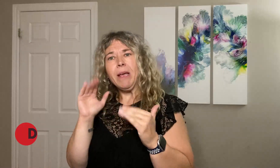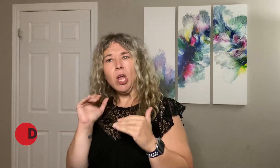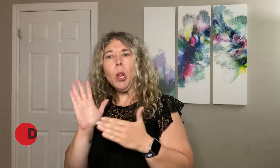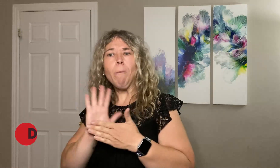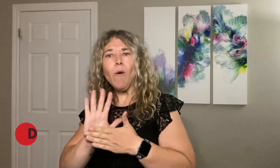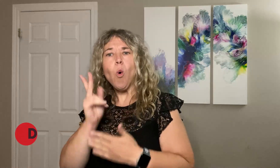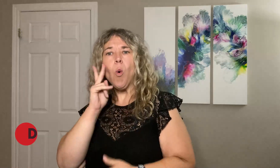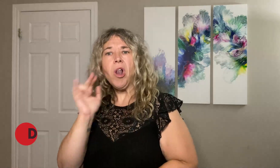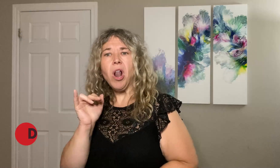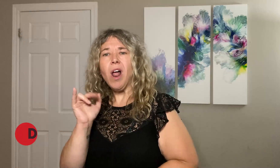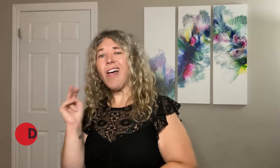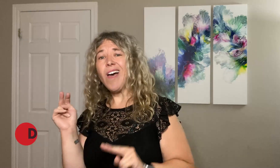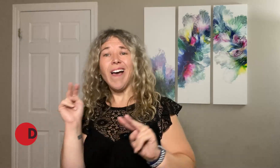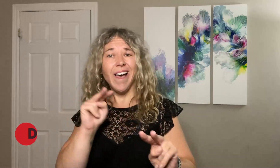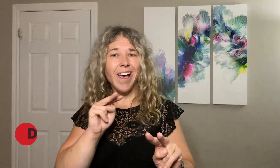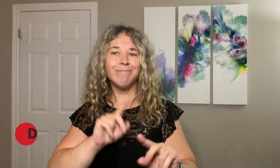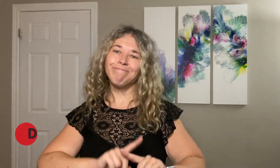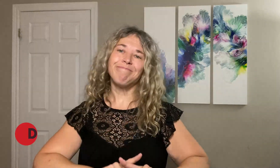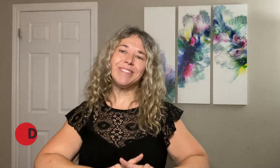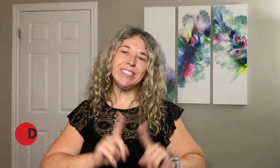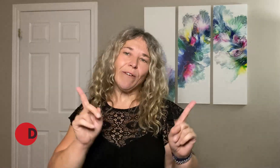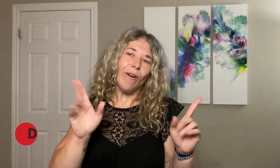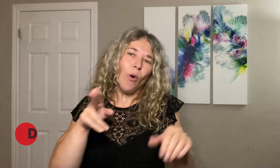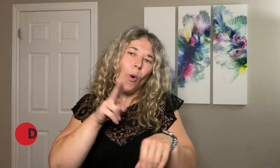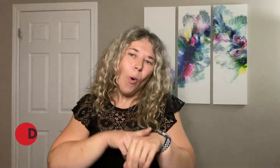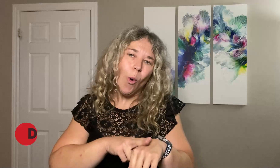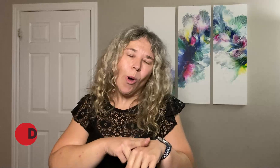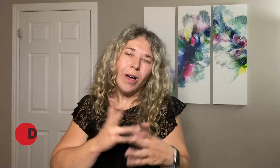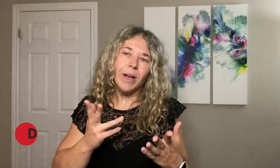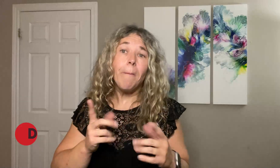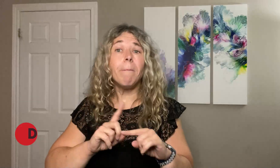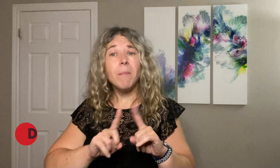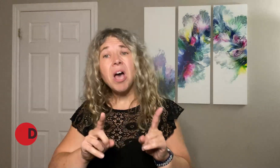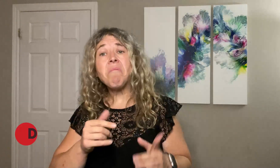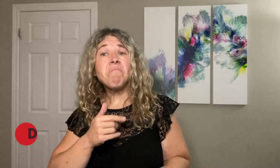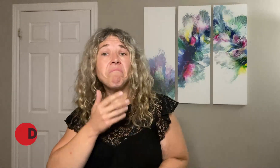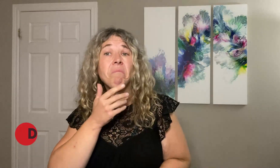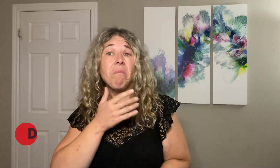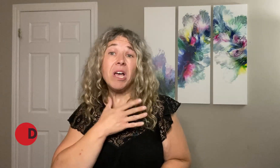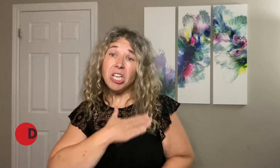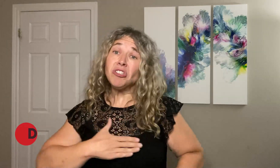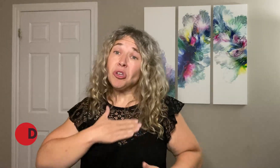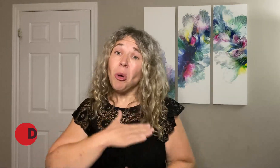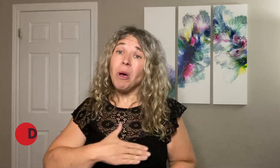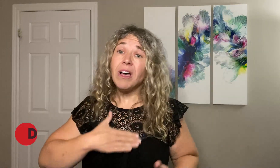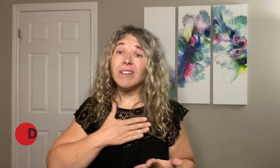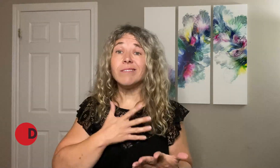like... turned out completely different, of course but I enjoyed it.